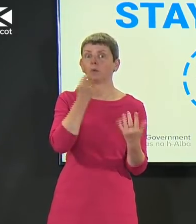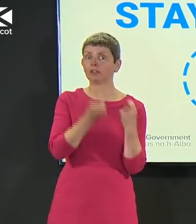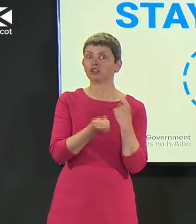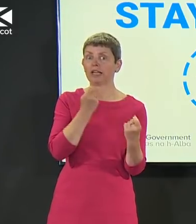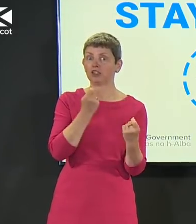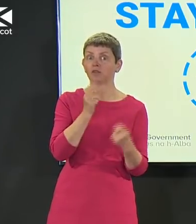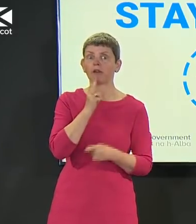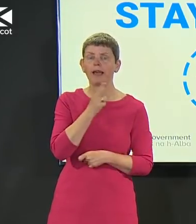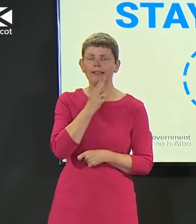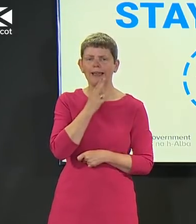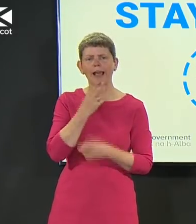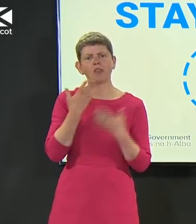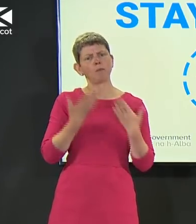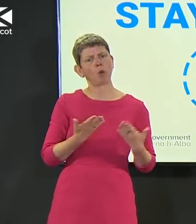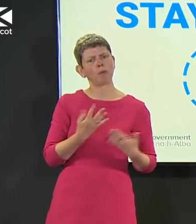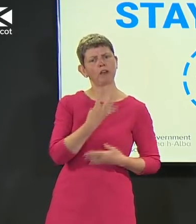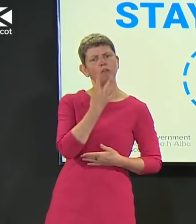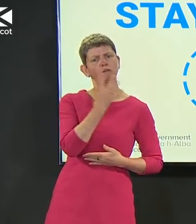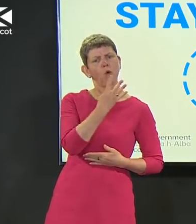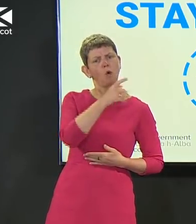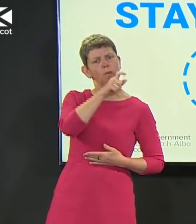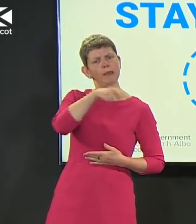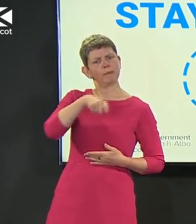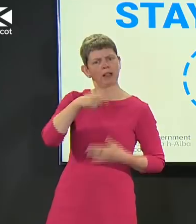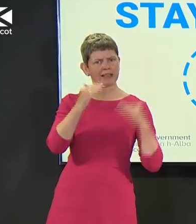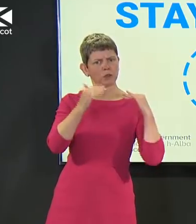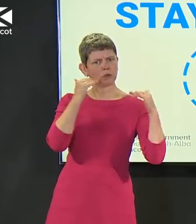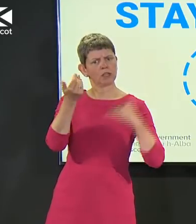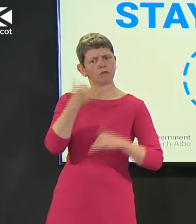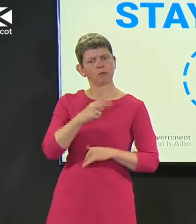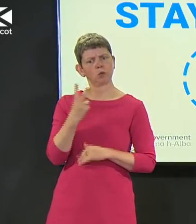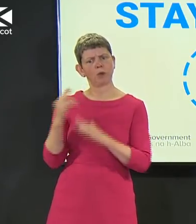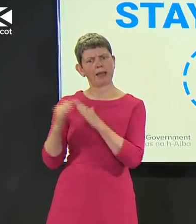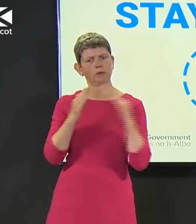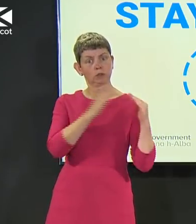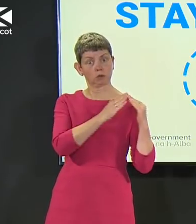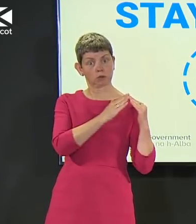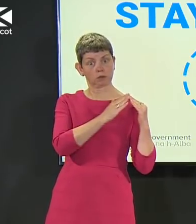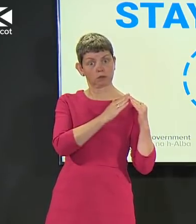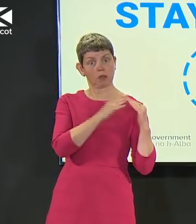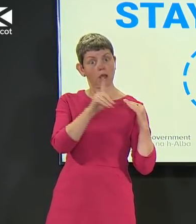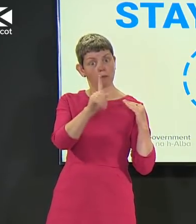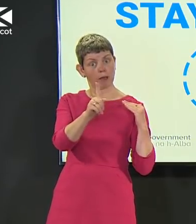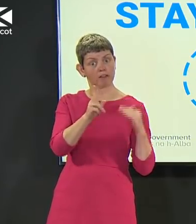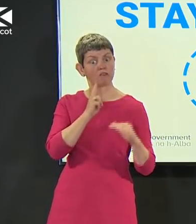adults from two households are permitted to meet outdoors from Friday onwards that will change to